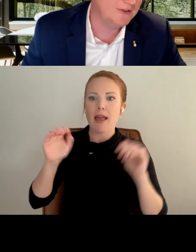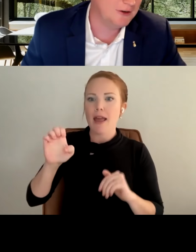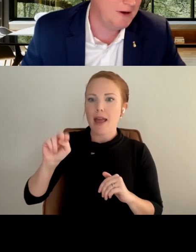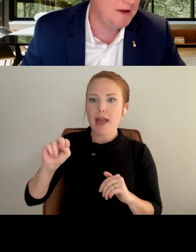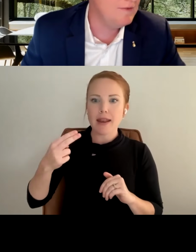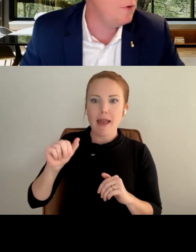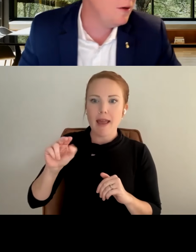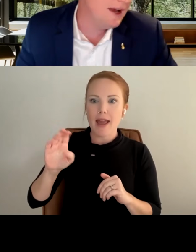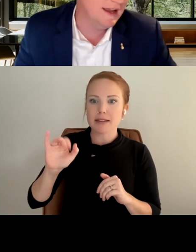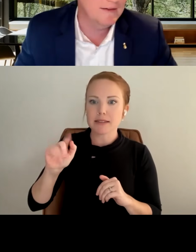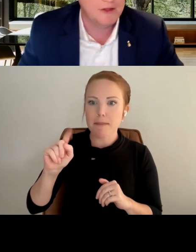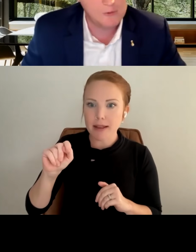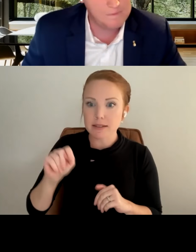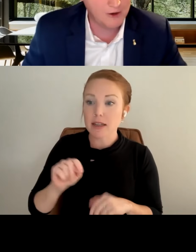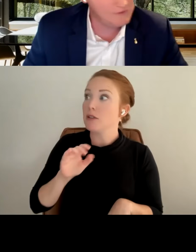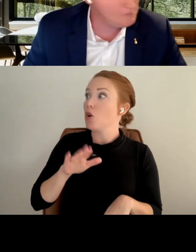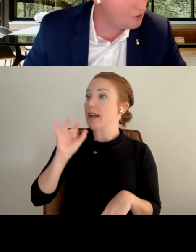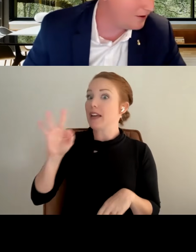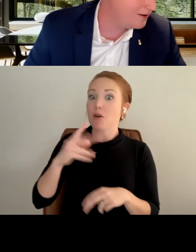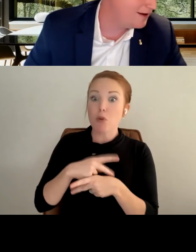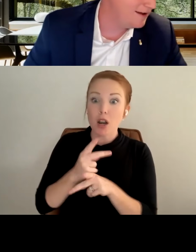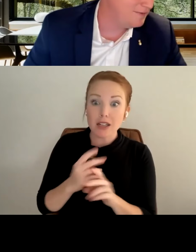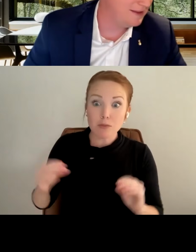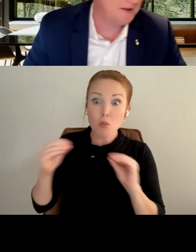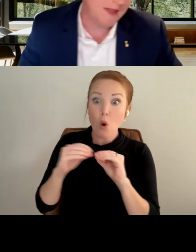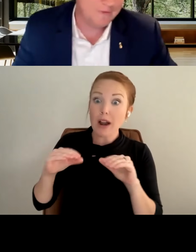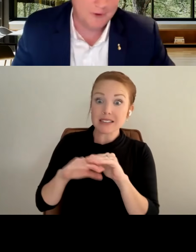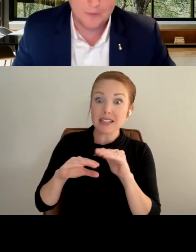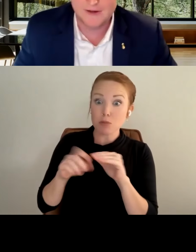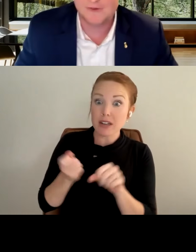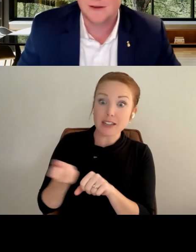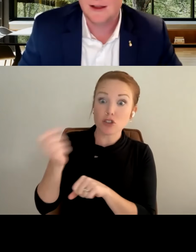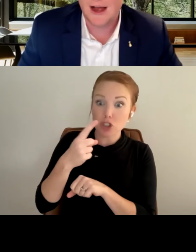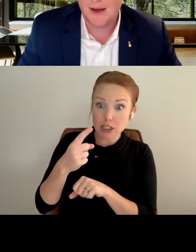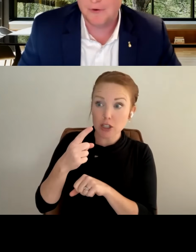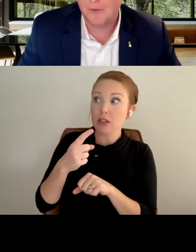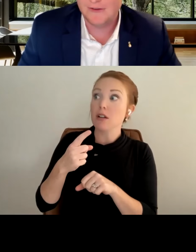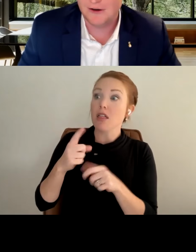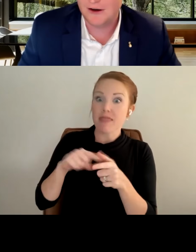next year we will give more money, though we're giving more that's still not full price. Prorates